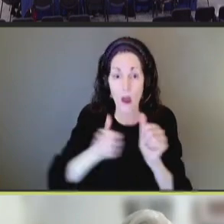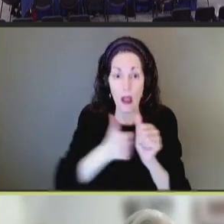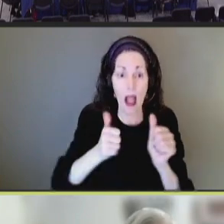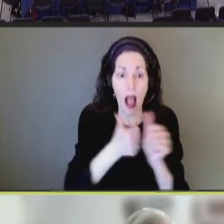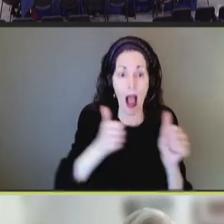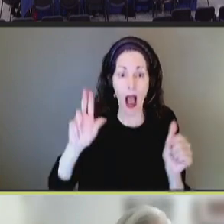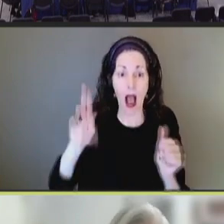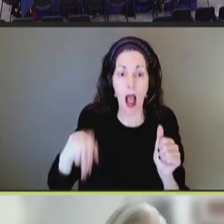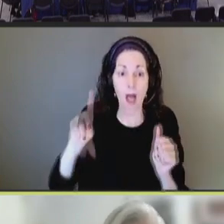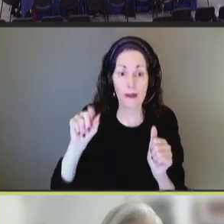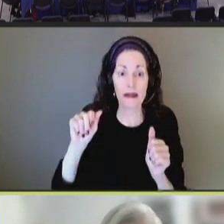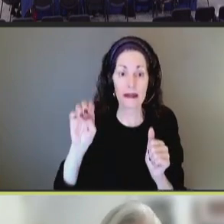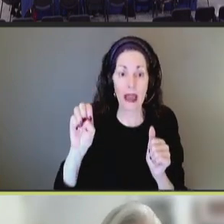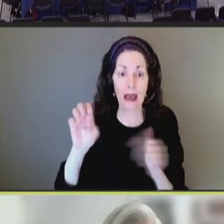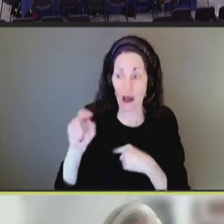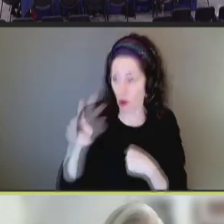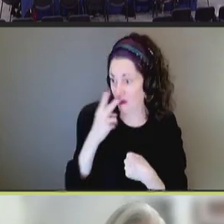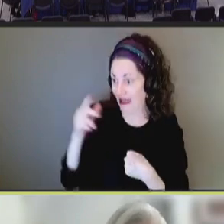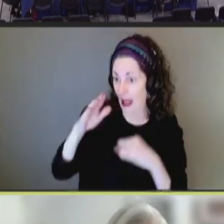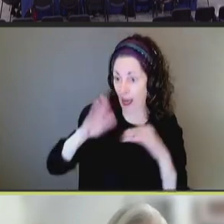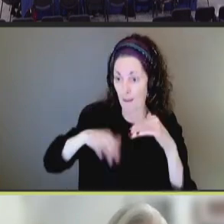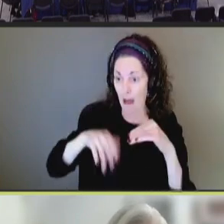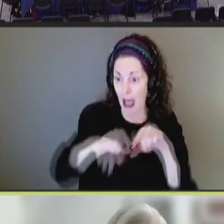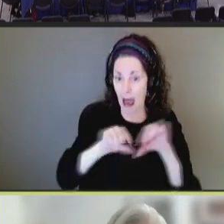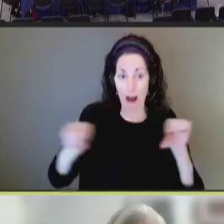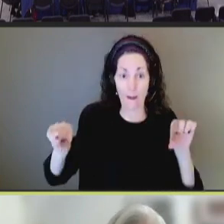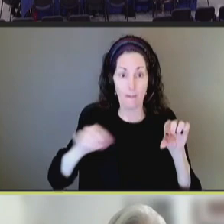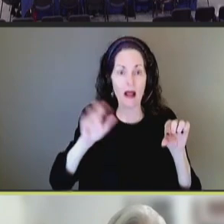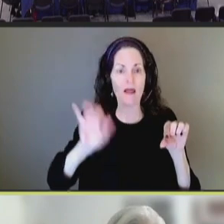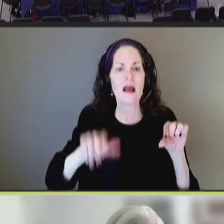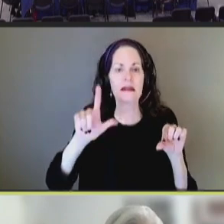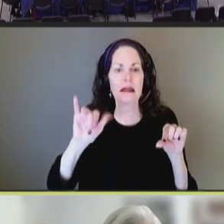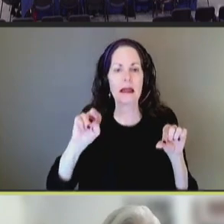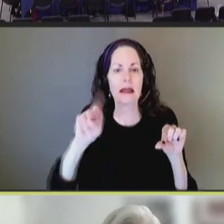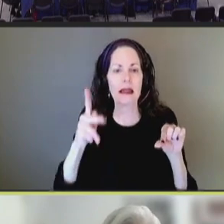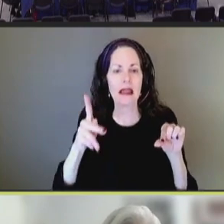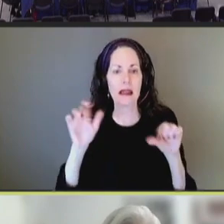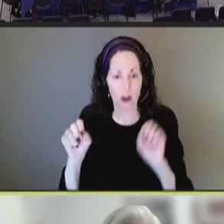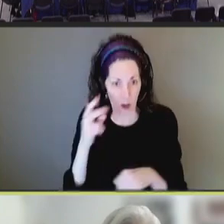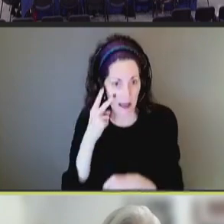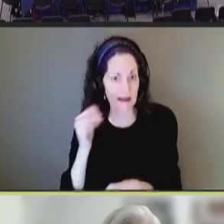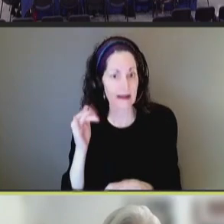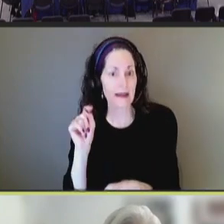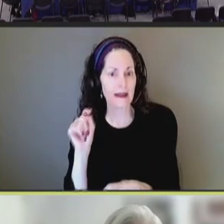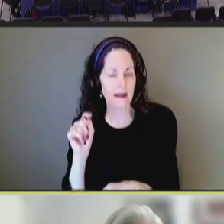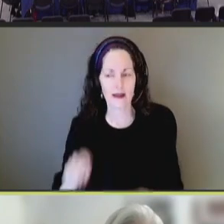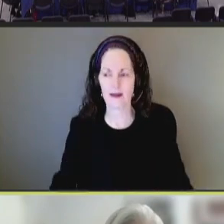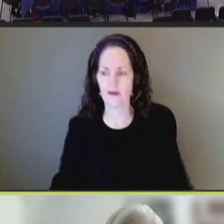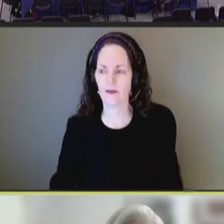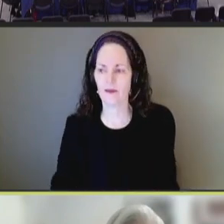link below at the bottom of the slide. Next slide.